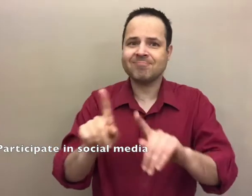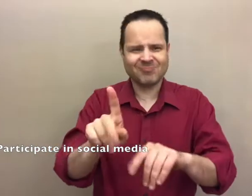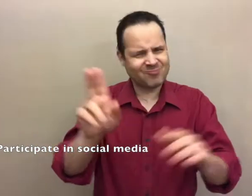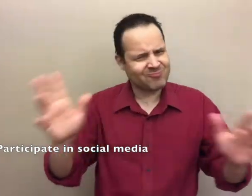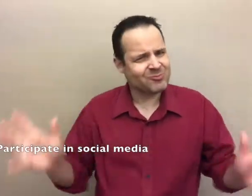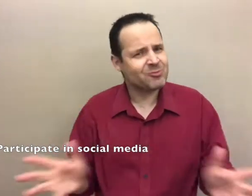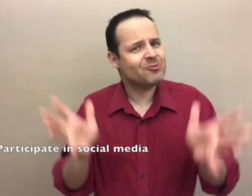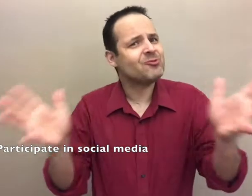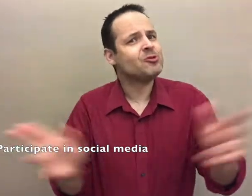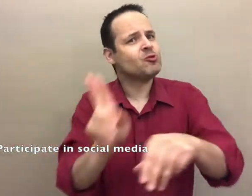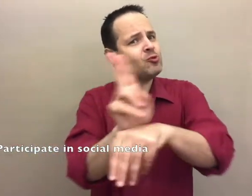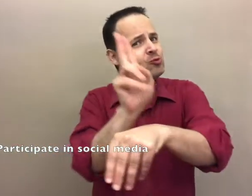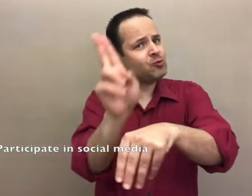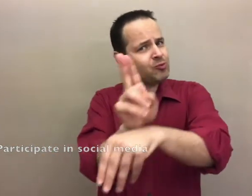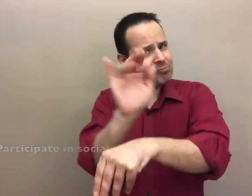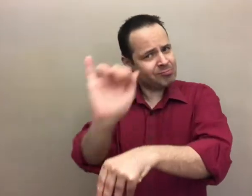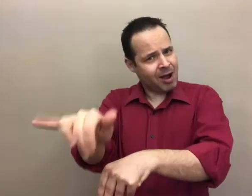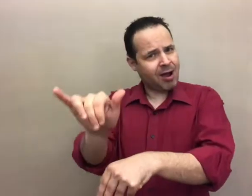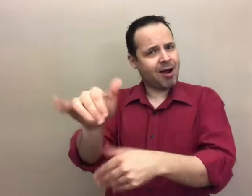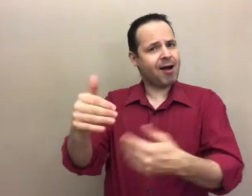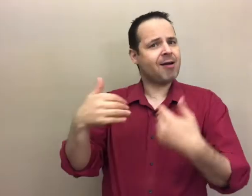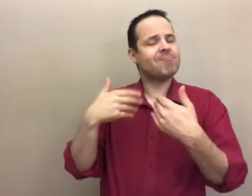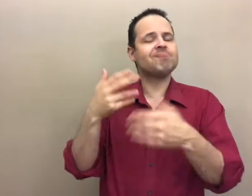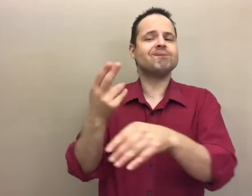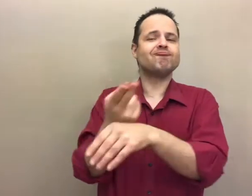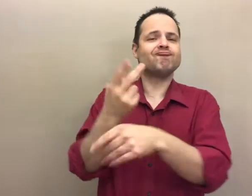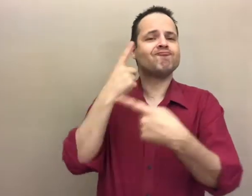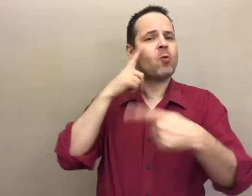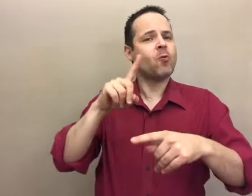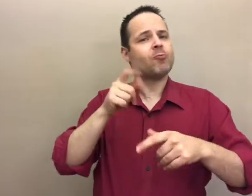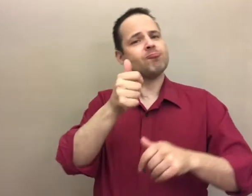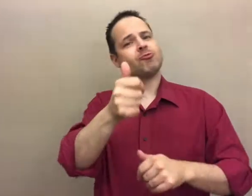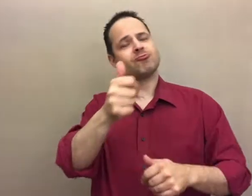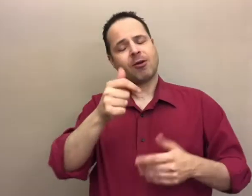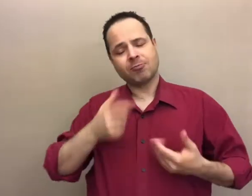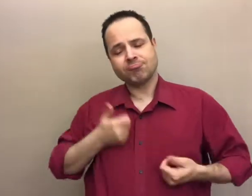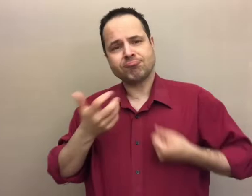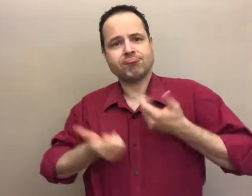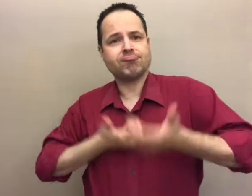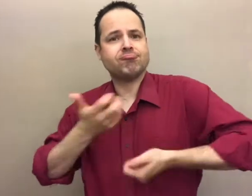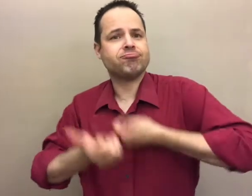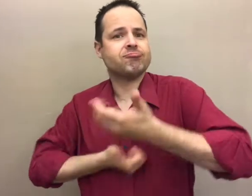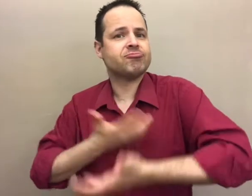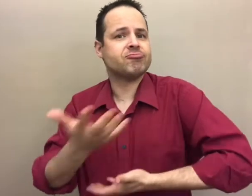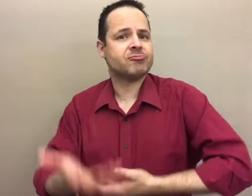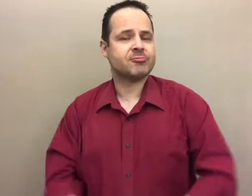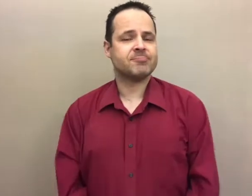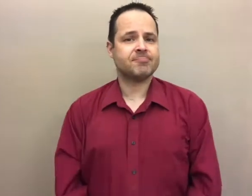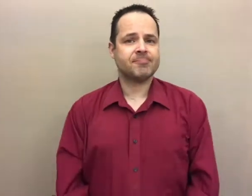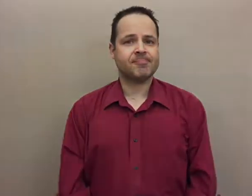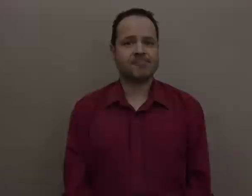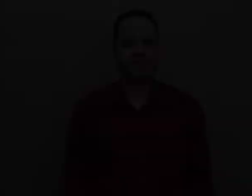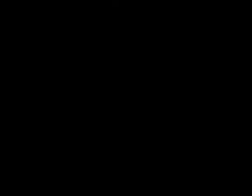Use social media as part of your health outlet for your mental health.